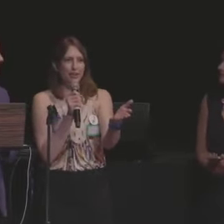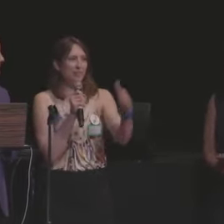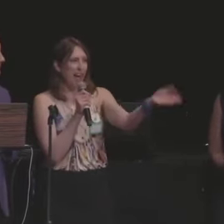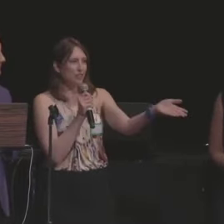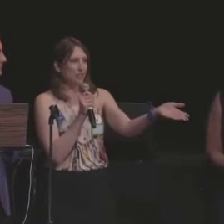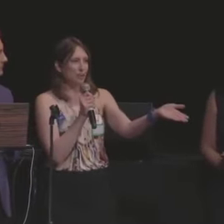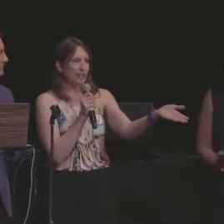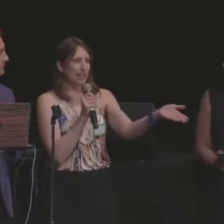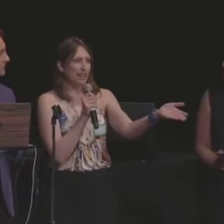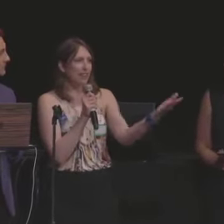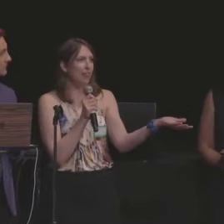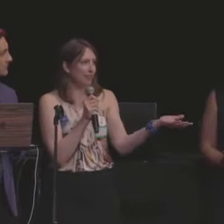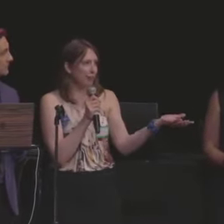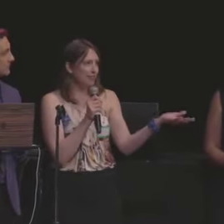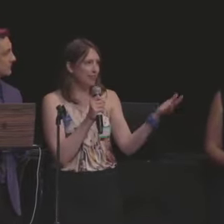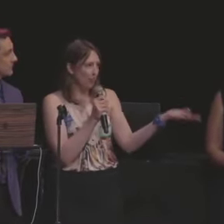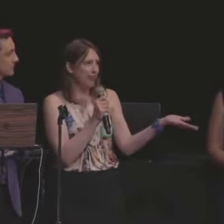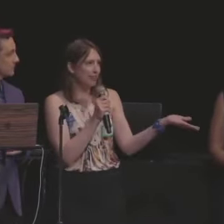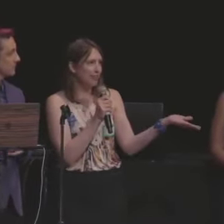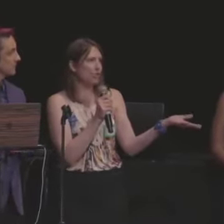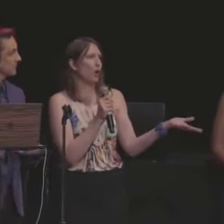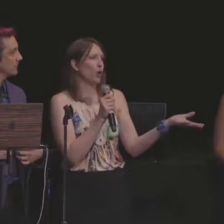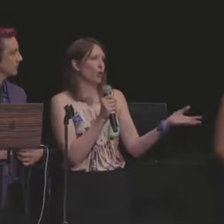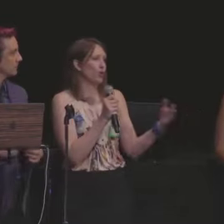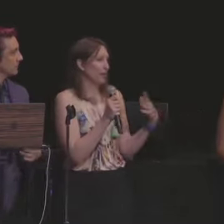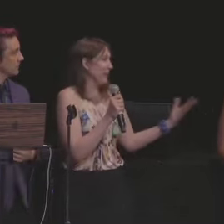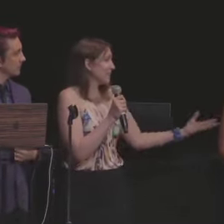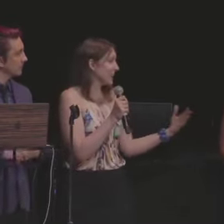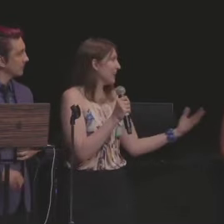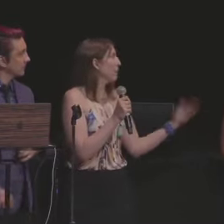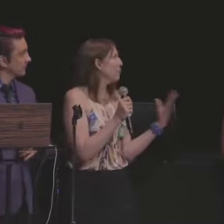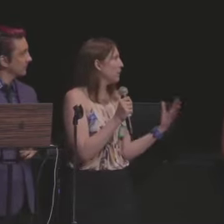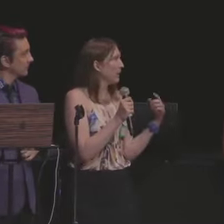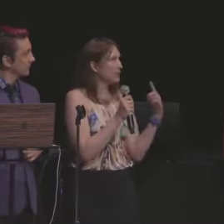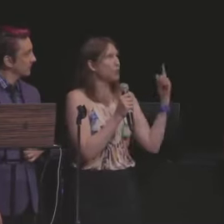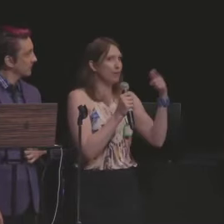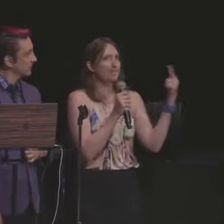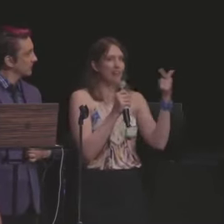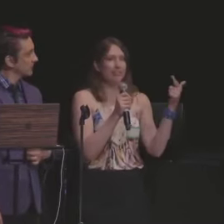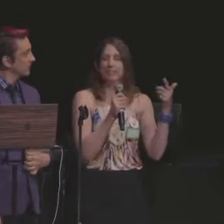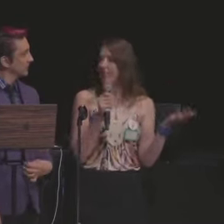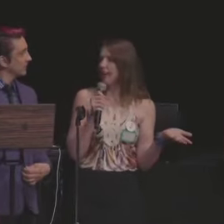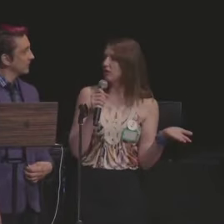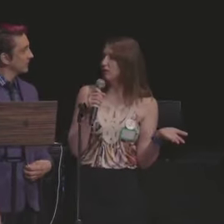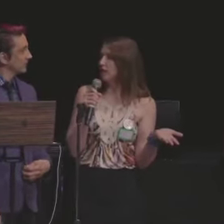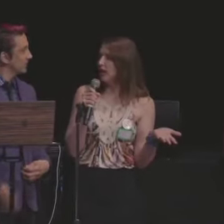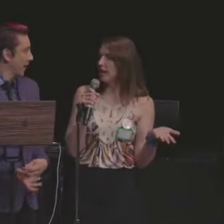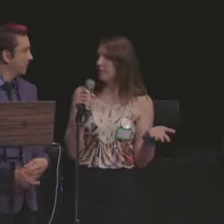what the actors were saying, either, right? So, it makes sense that we wouldn't be able to read everything that that actors were saying.